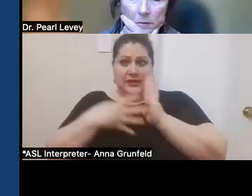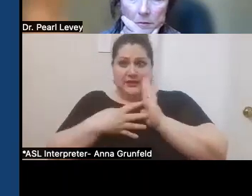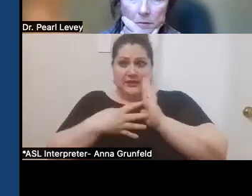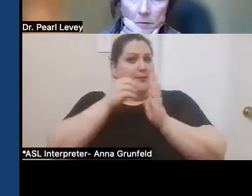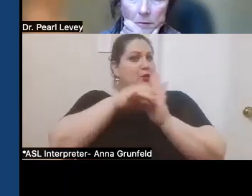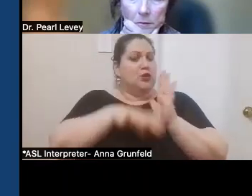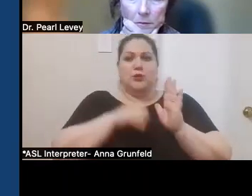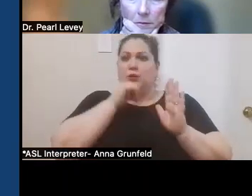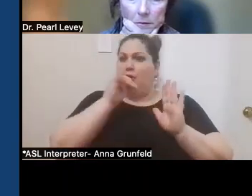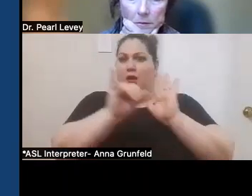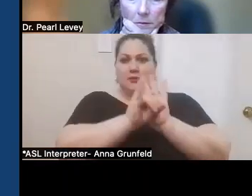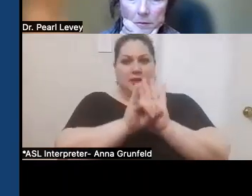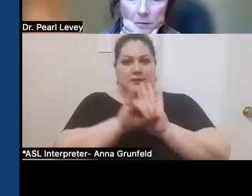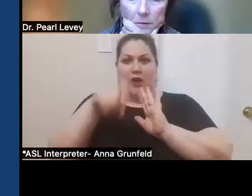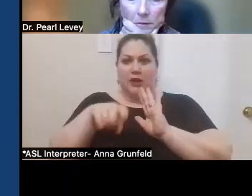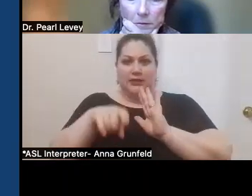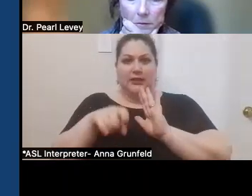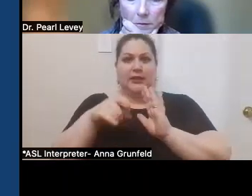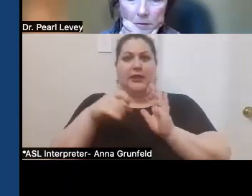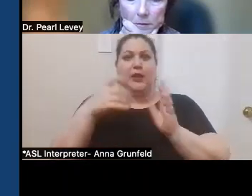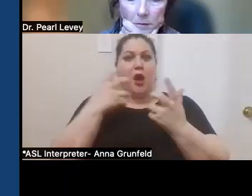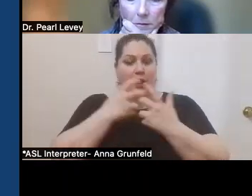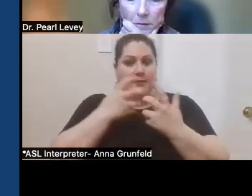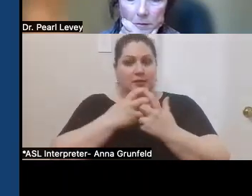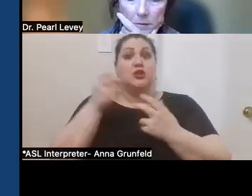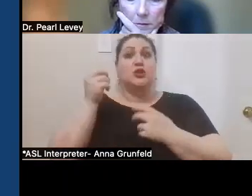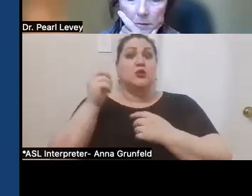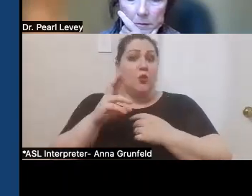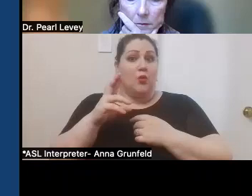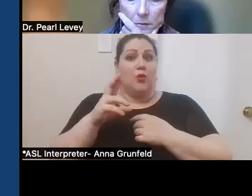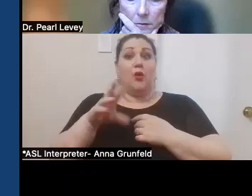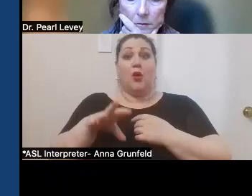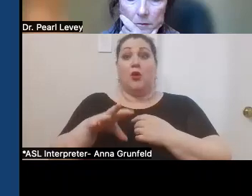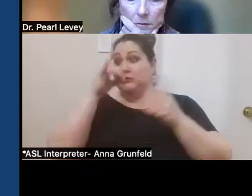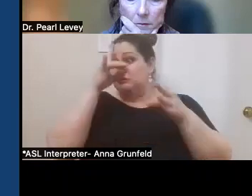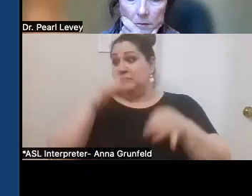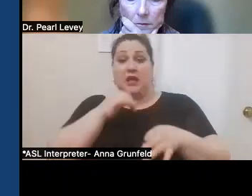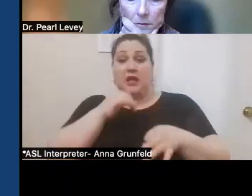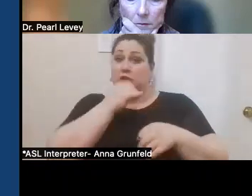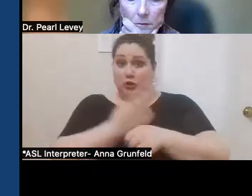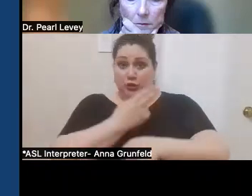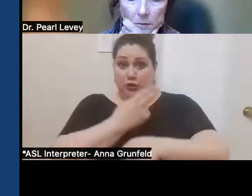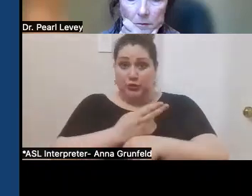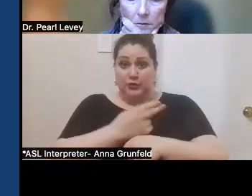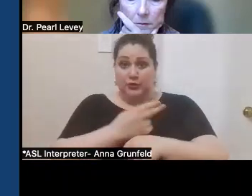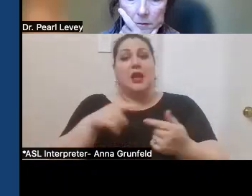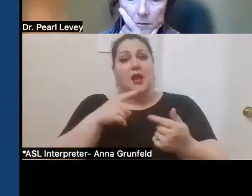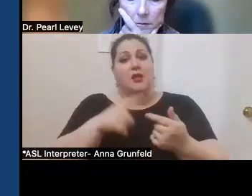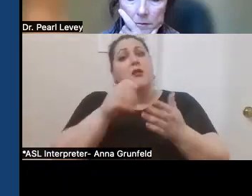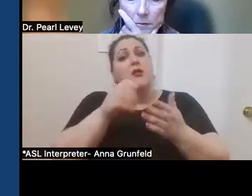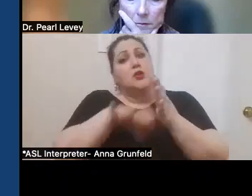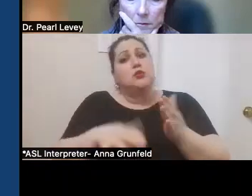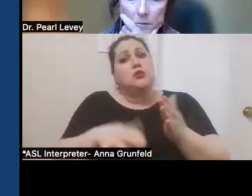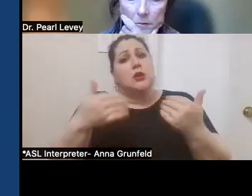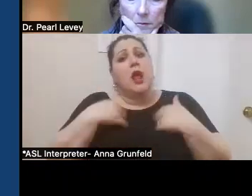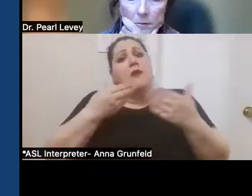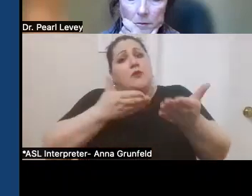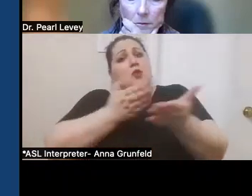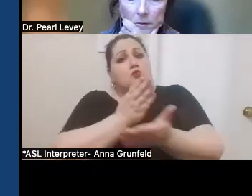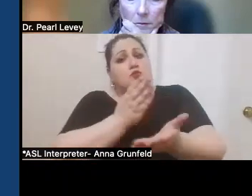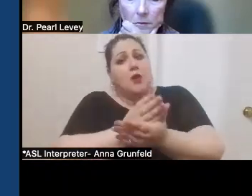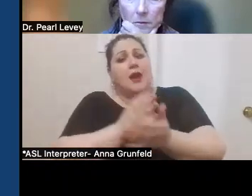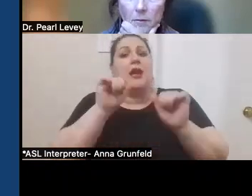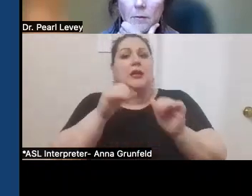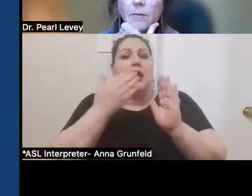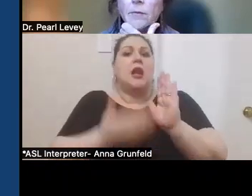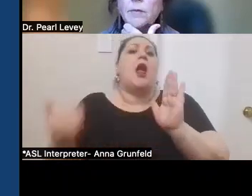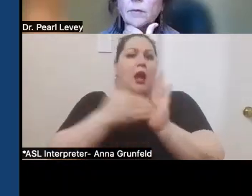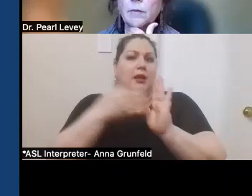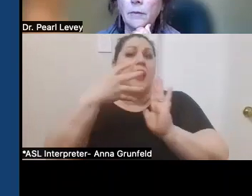Then the student has the, the, the, the right, if you will, to redo the exam with accommodations in